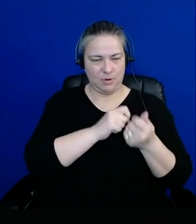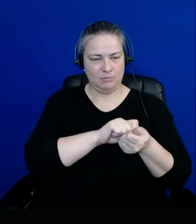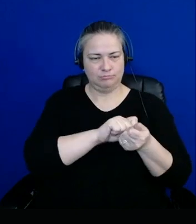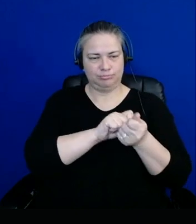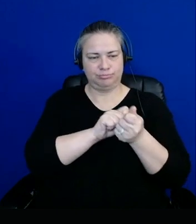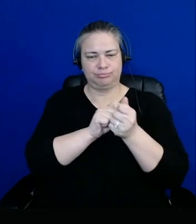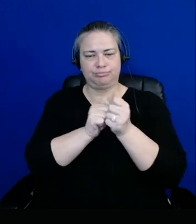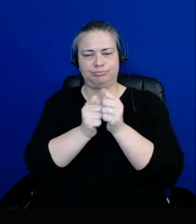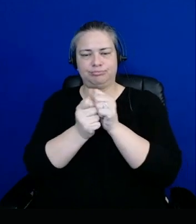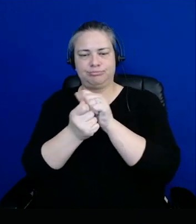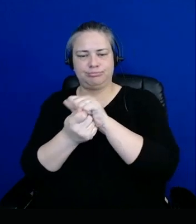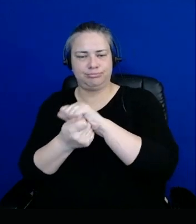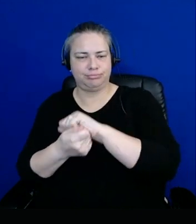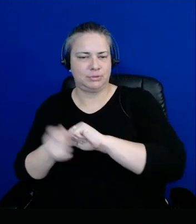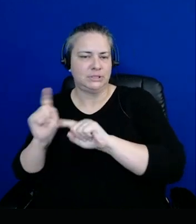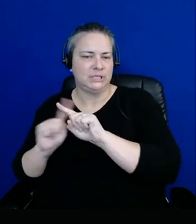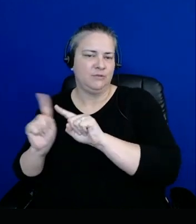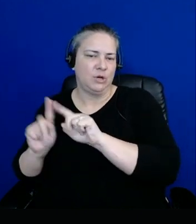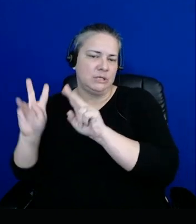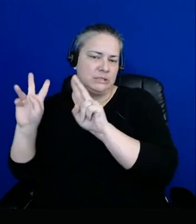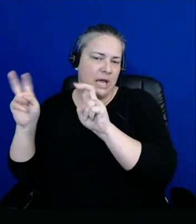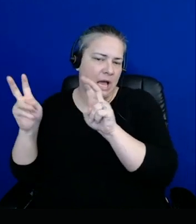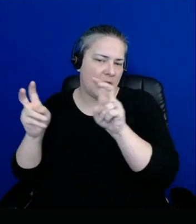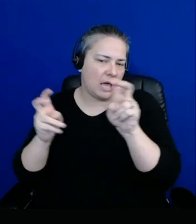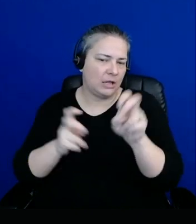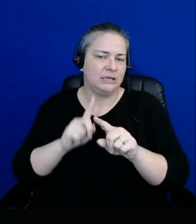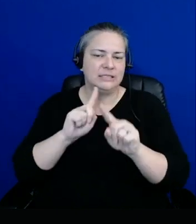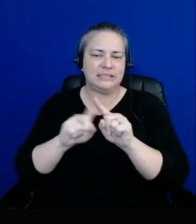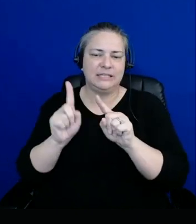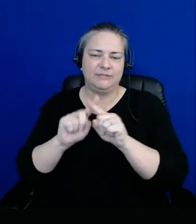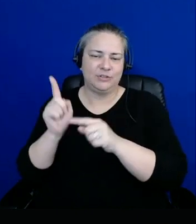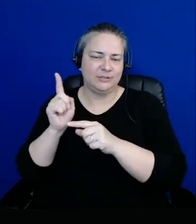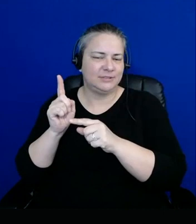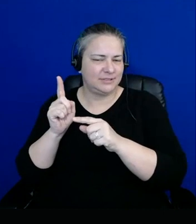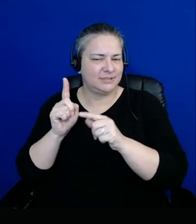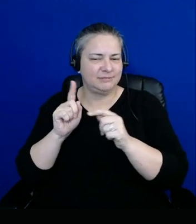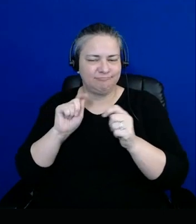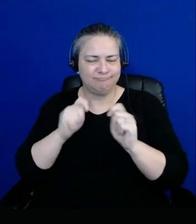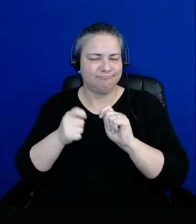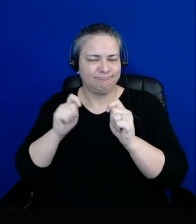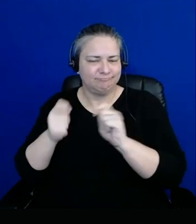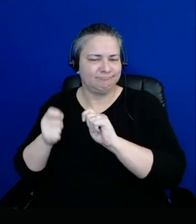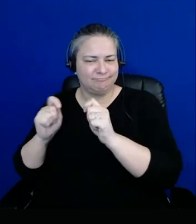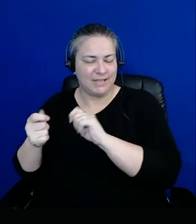and a growing family of tiles and additions. Today we're going to zoom in on Bedrock,